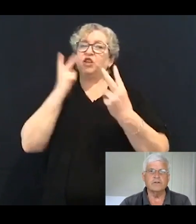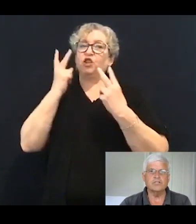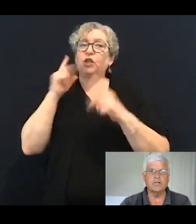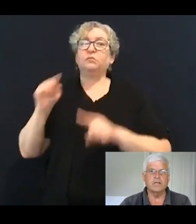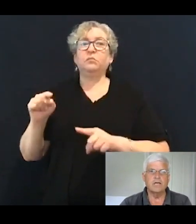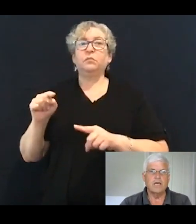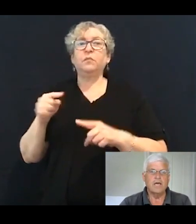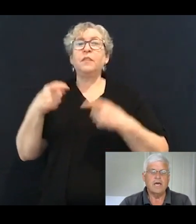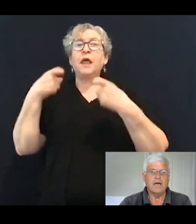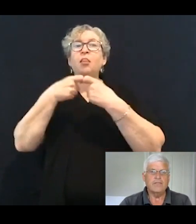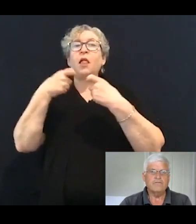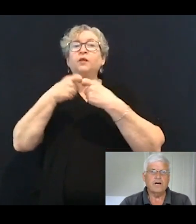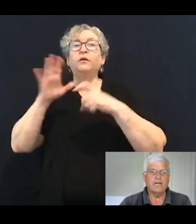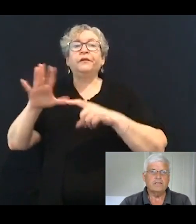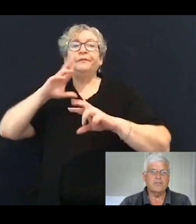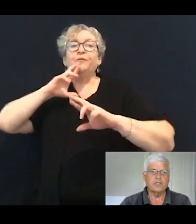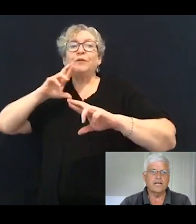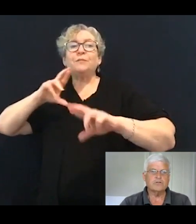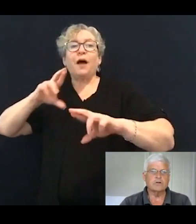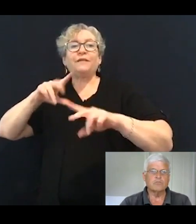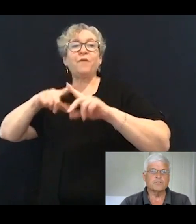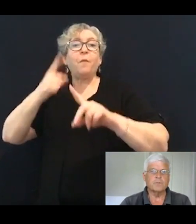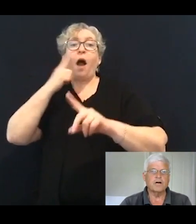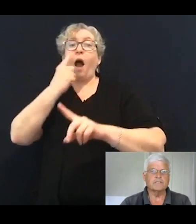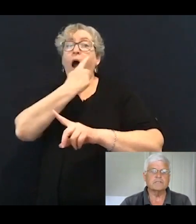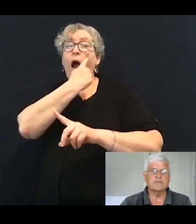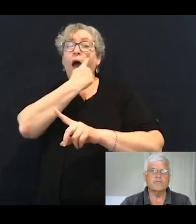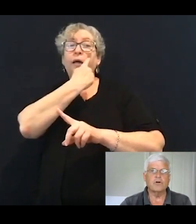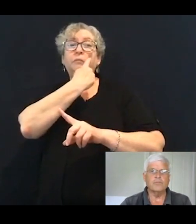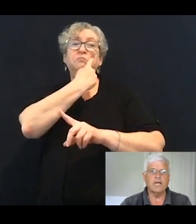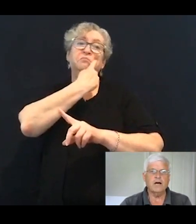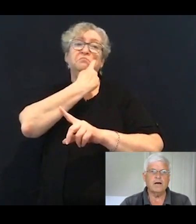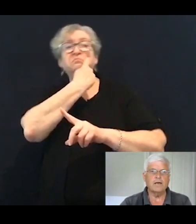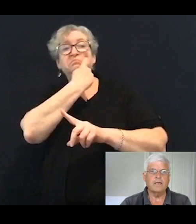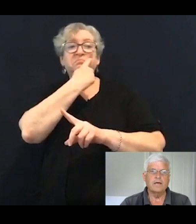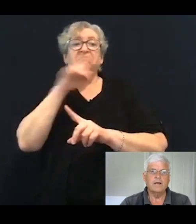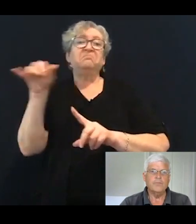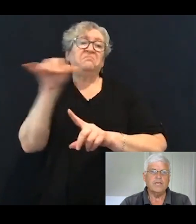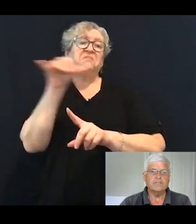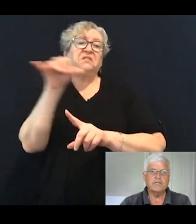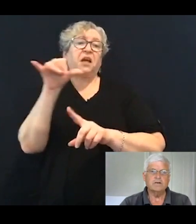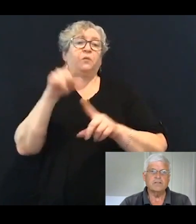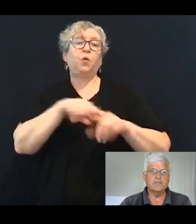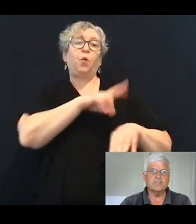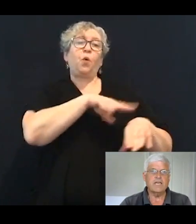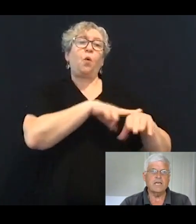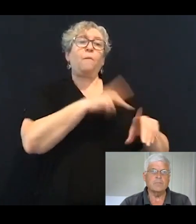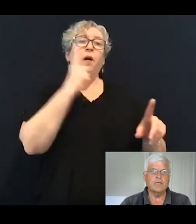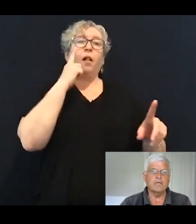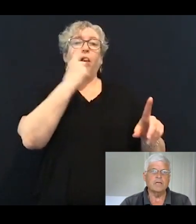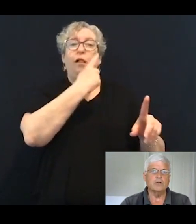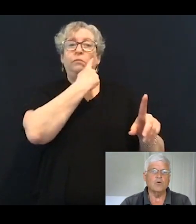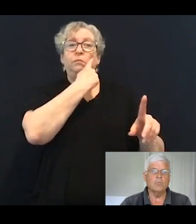And they find that the electrical response from the eye is nearly the same in normal mice